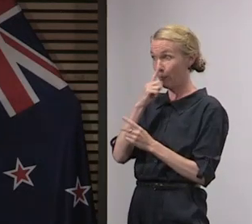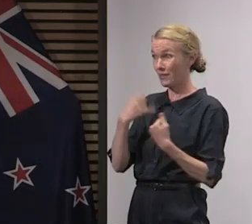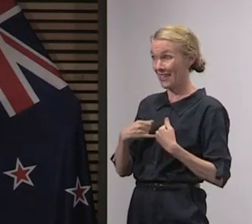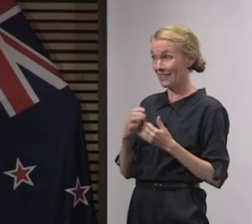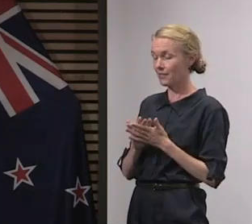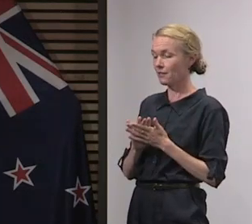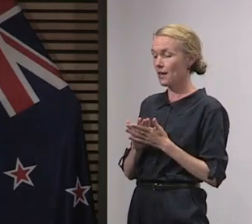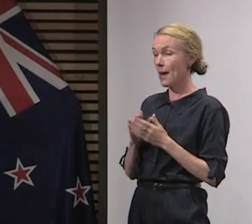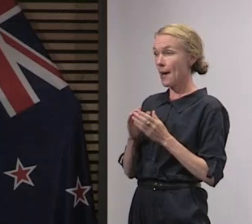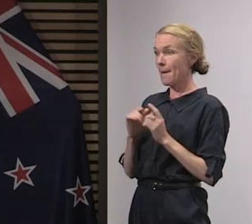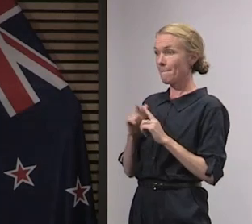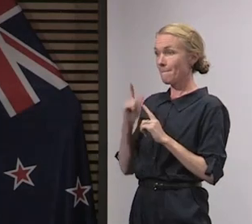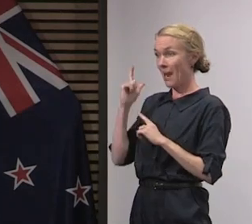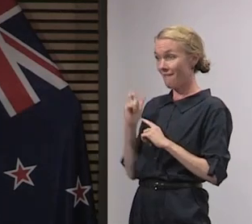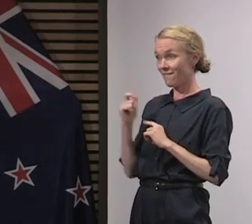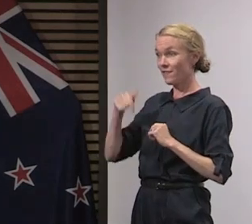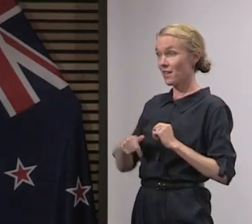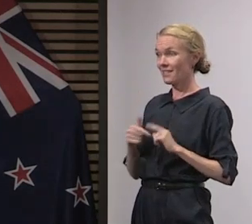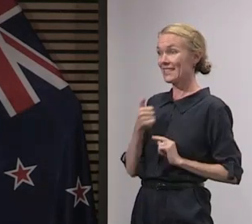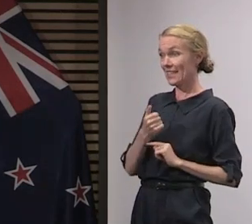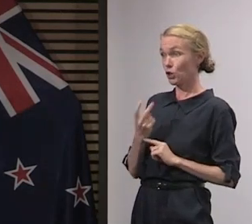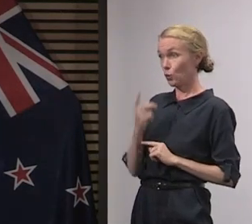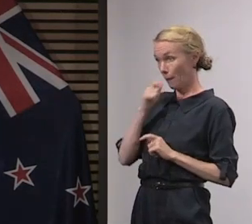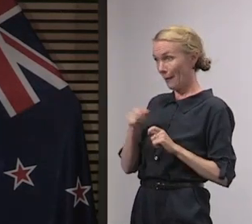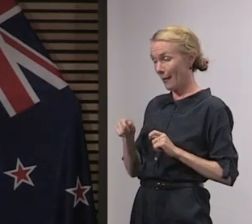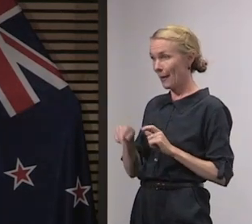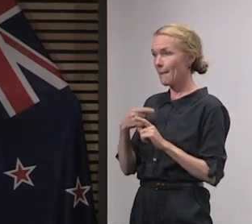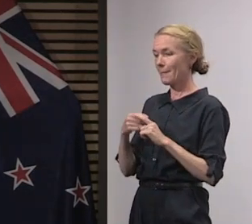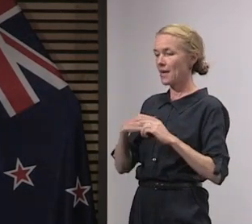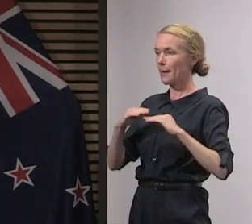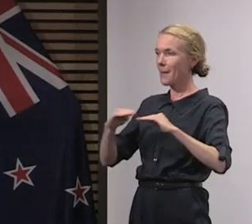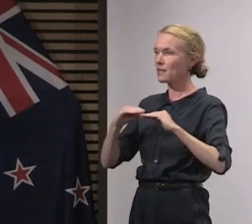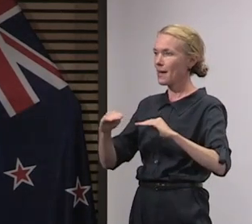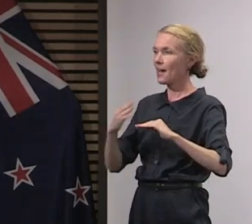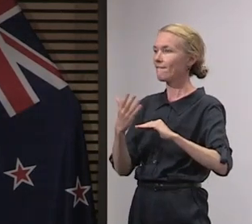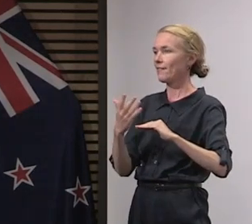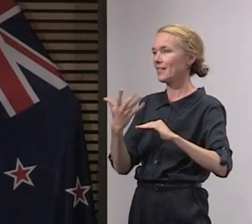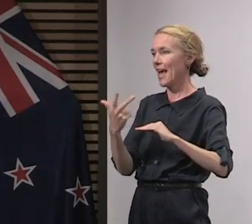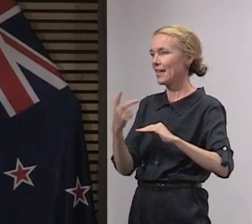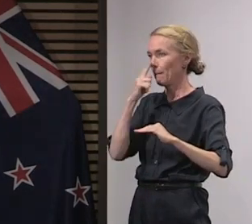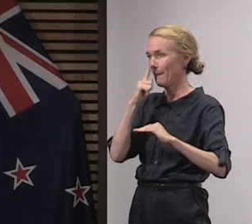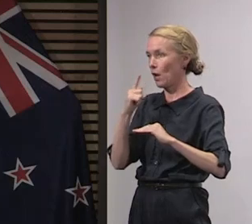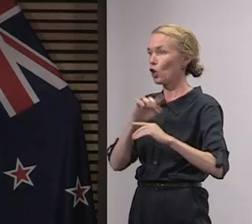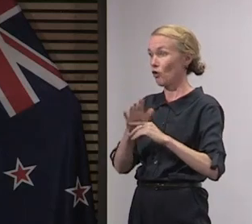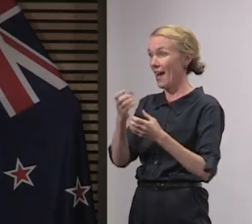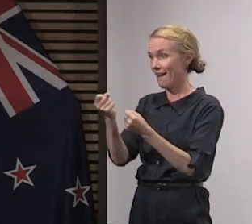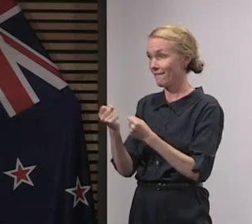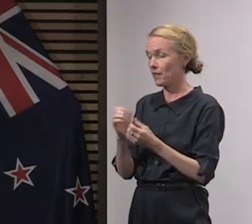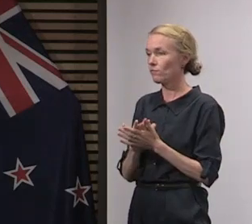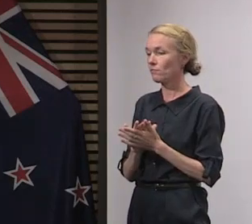cluster in Auckland that now has 72 case, the wedding from the wedding in bluff, 62 and